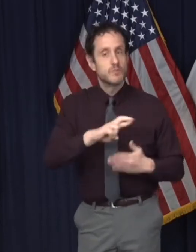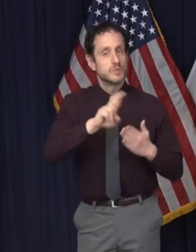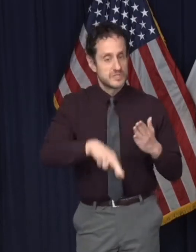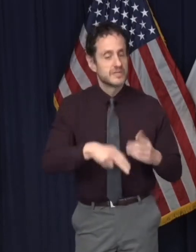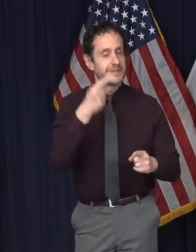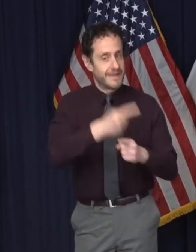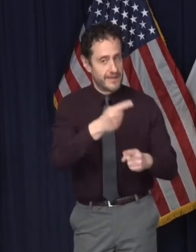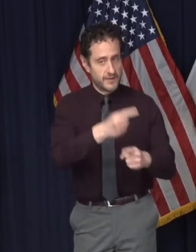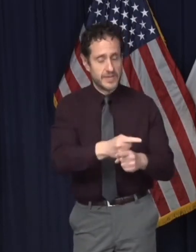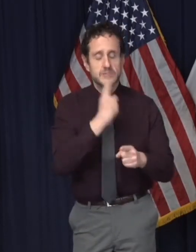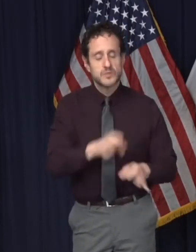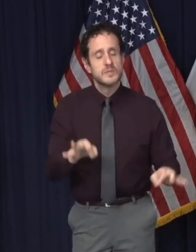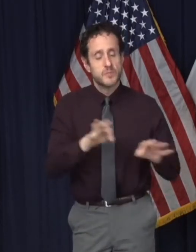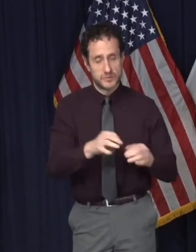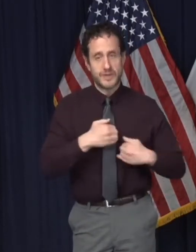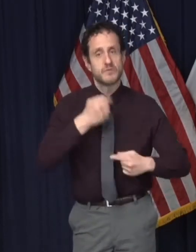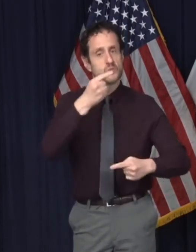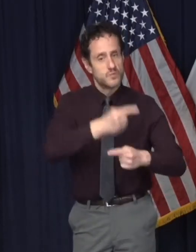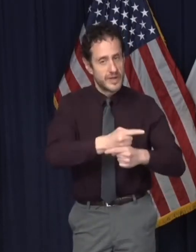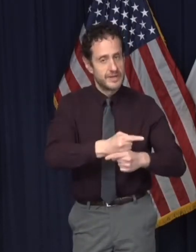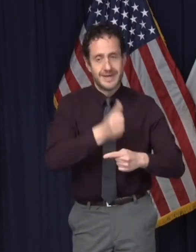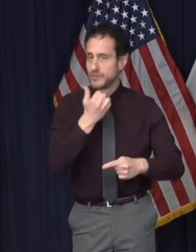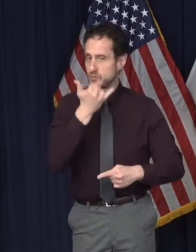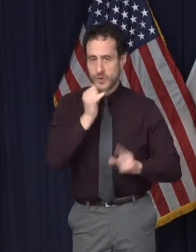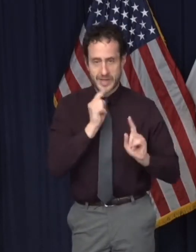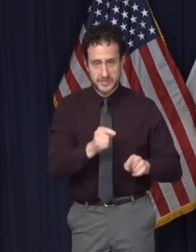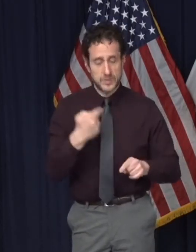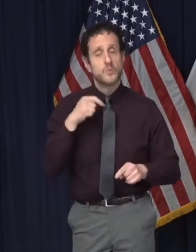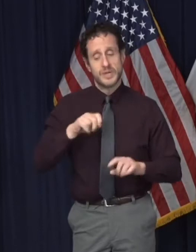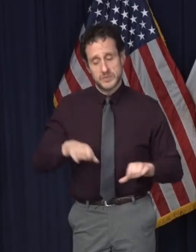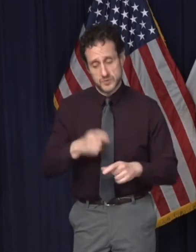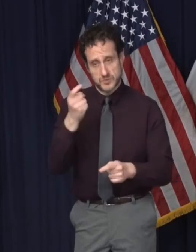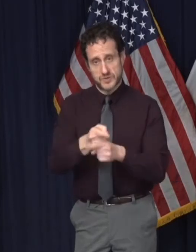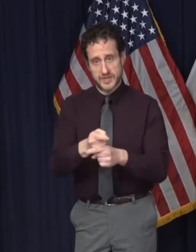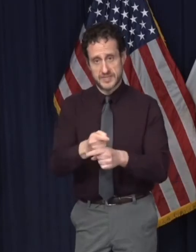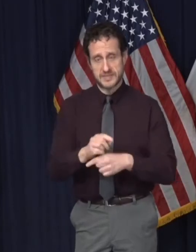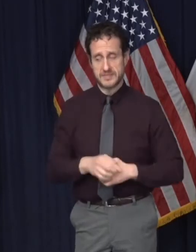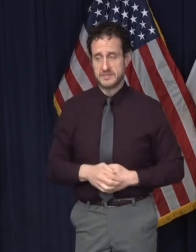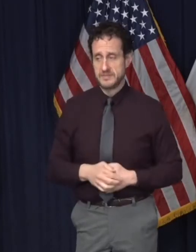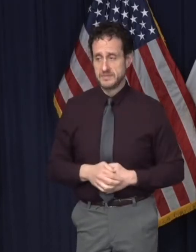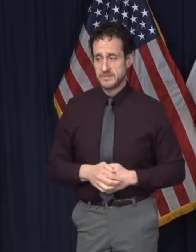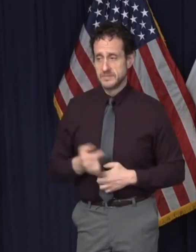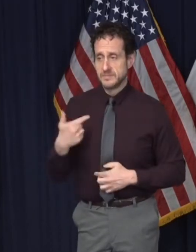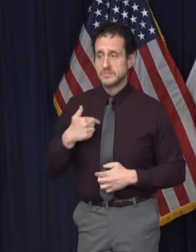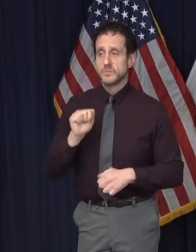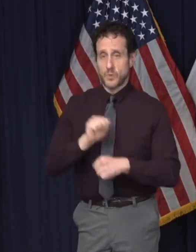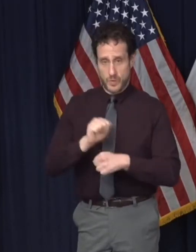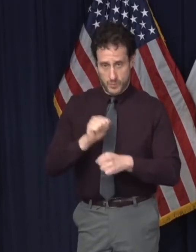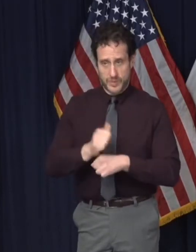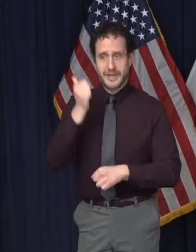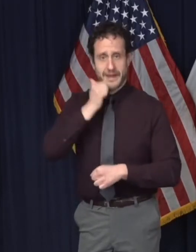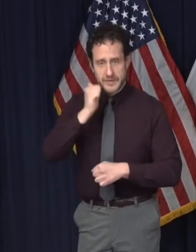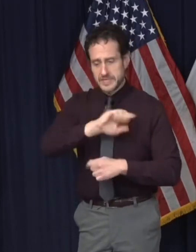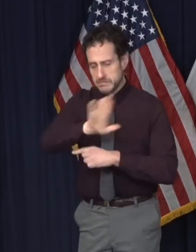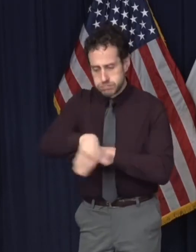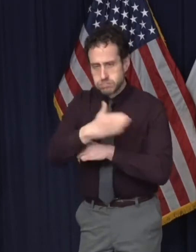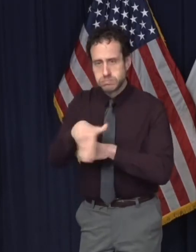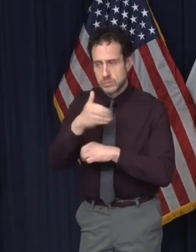THESE TESTS AND THE RESULTS THEY WILL PROVIDE ARE TOO IMPORTANT. WE HAVE TO GET THIS RIGHT.